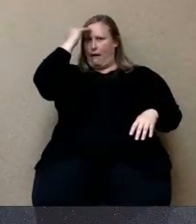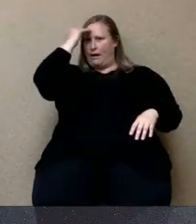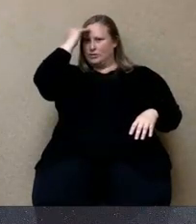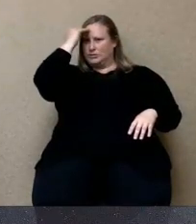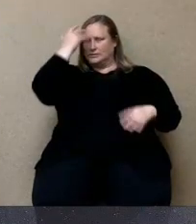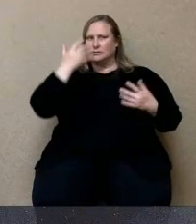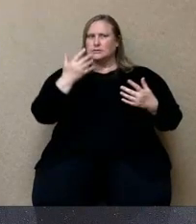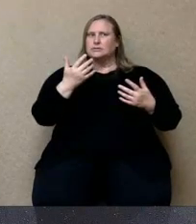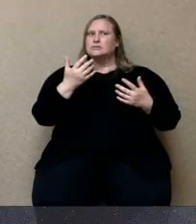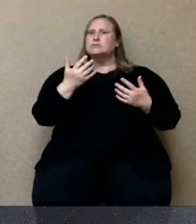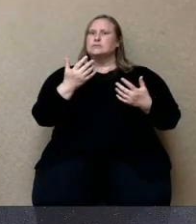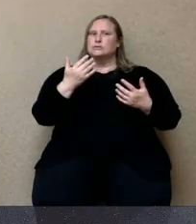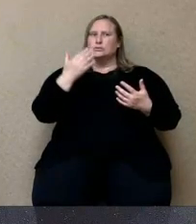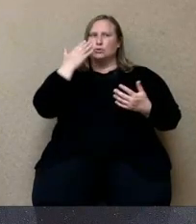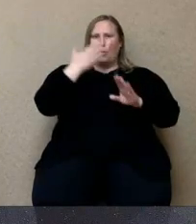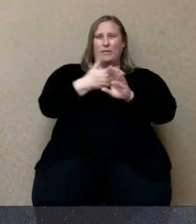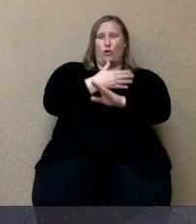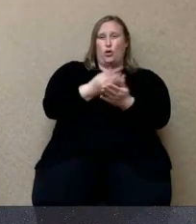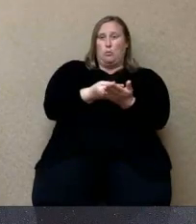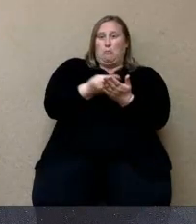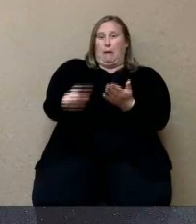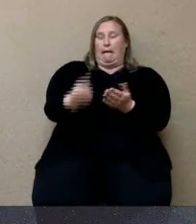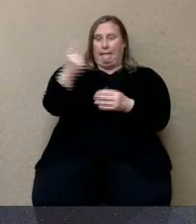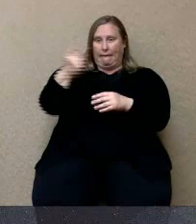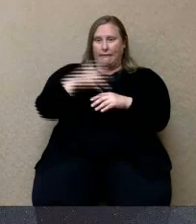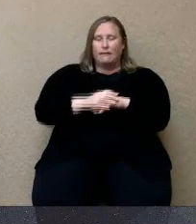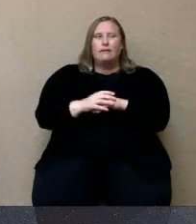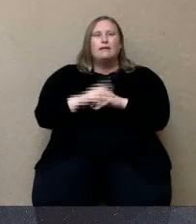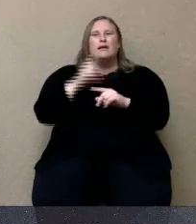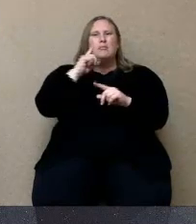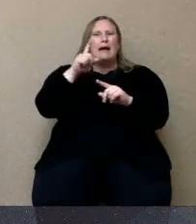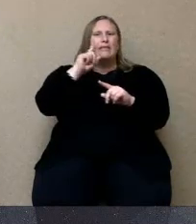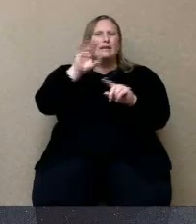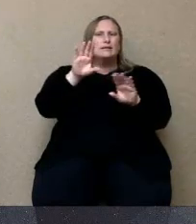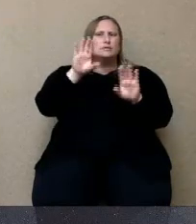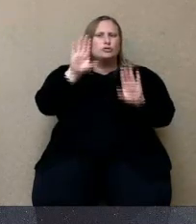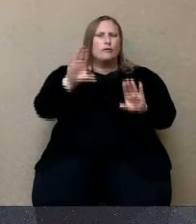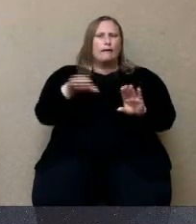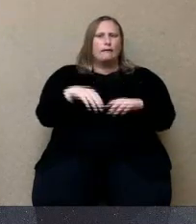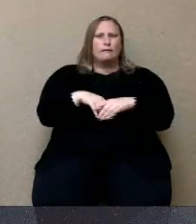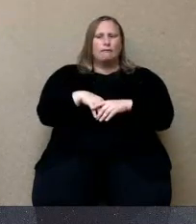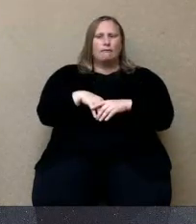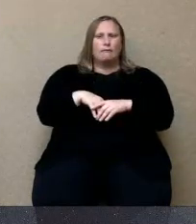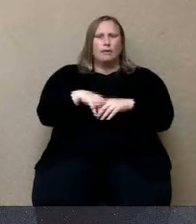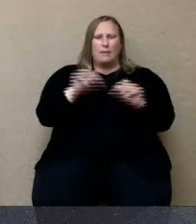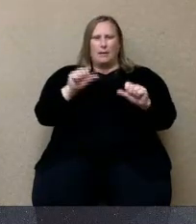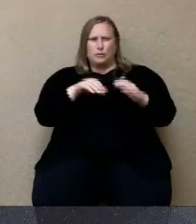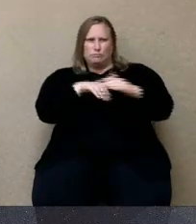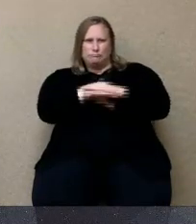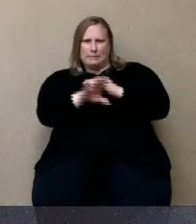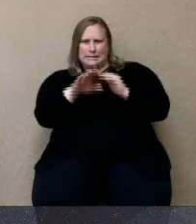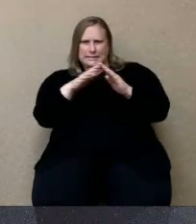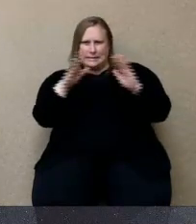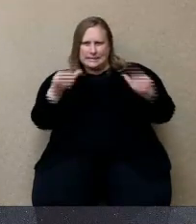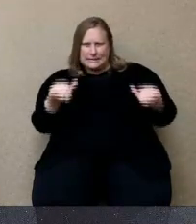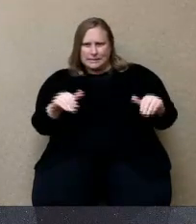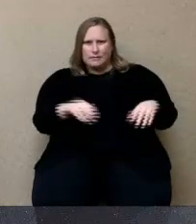consumer with doing that, but I think it's a great way to access some of the systems and see what they do. And the vendors are happy to come to team meetings.